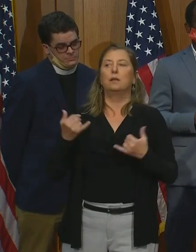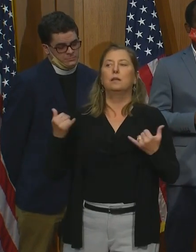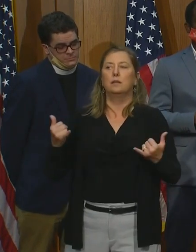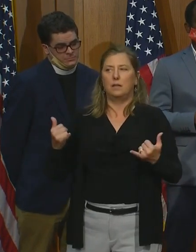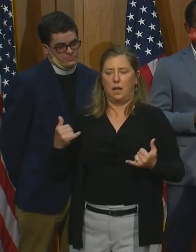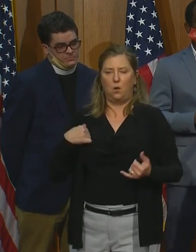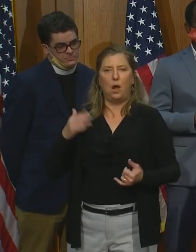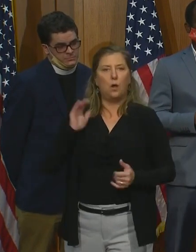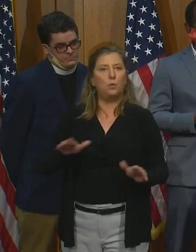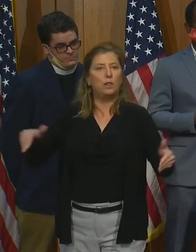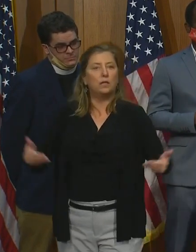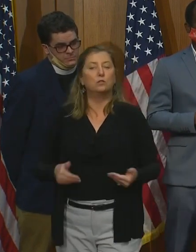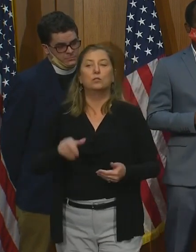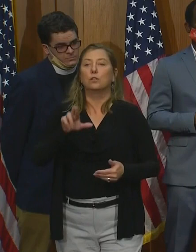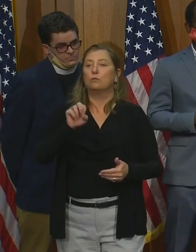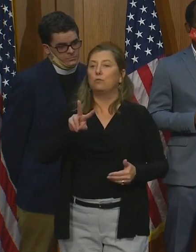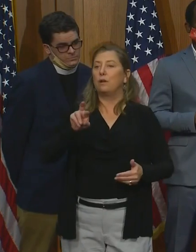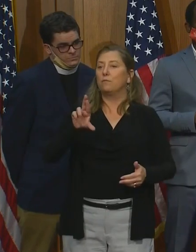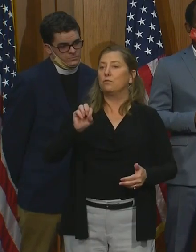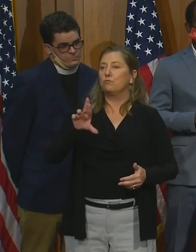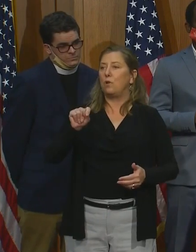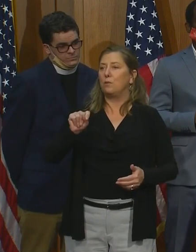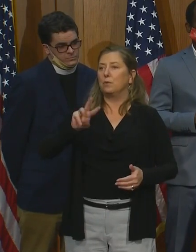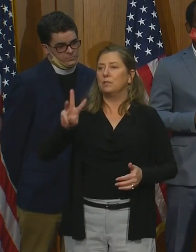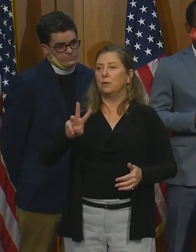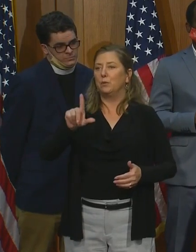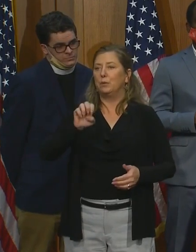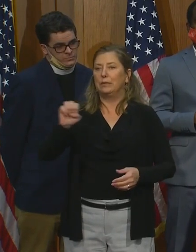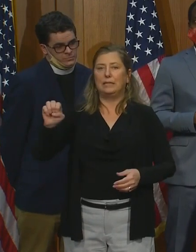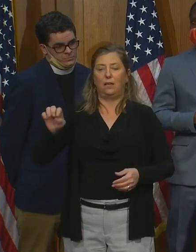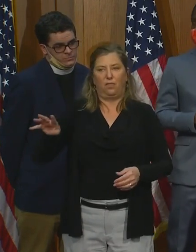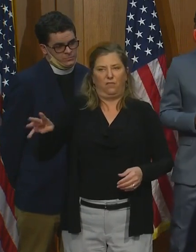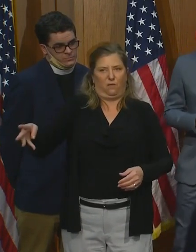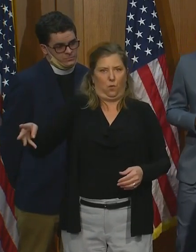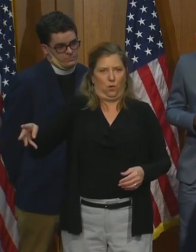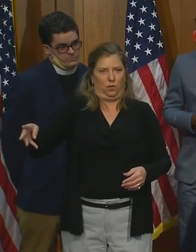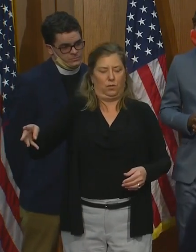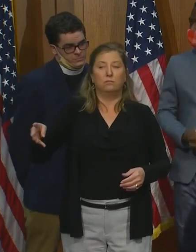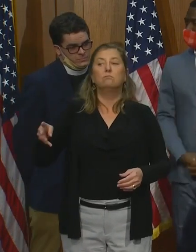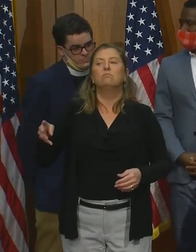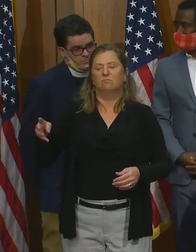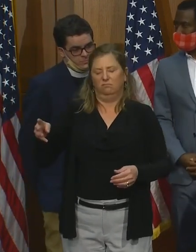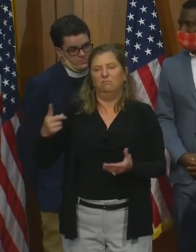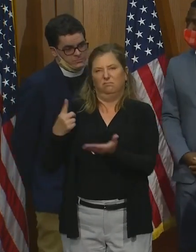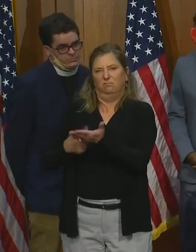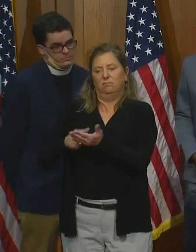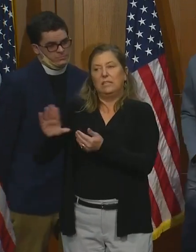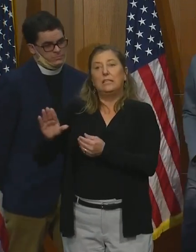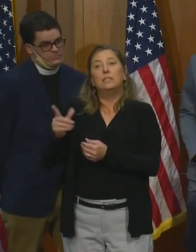THIS IMPORTANT HISTORY TODAY I WOULD NOW LIKE TO INTRODUCE THE